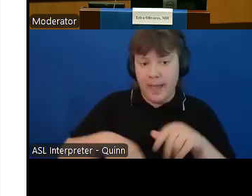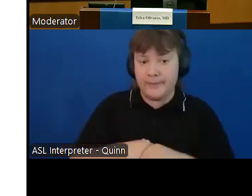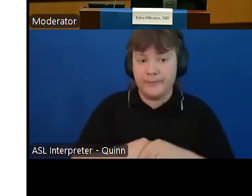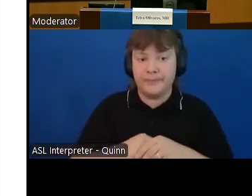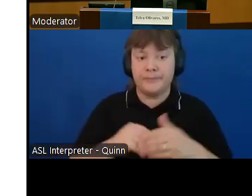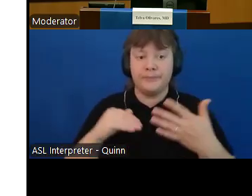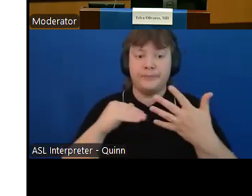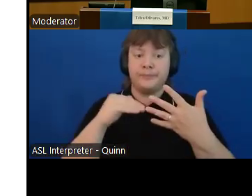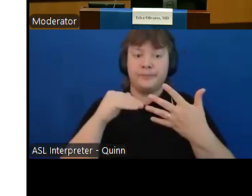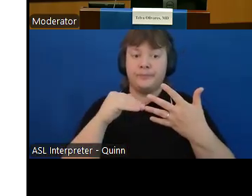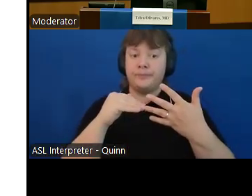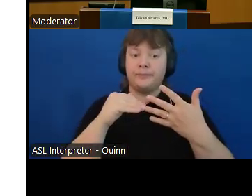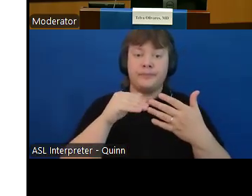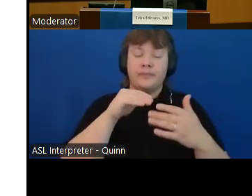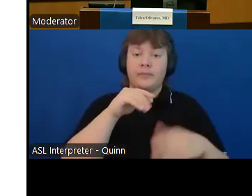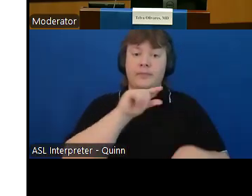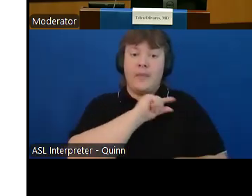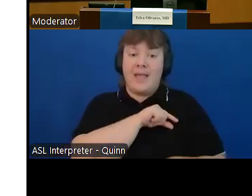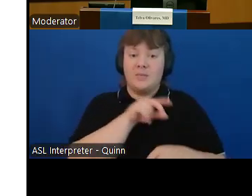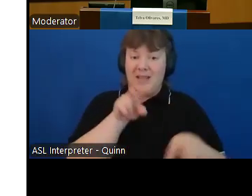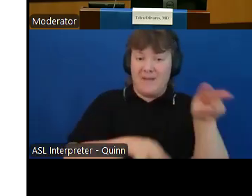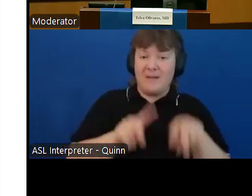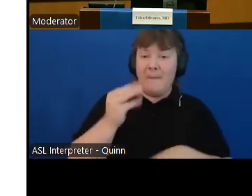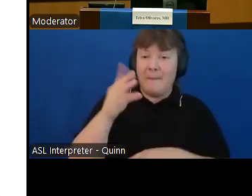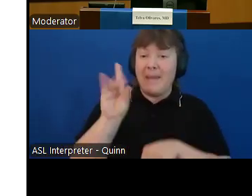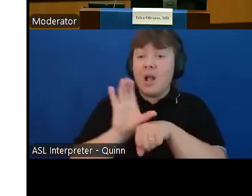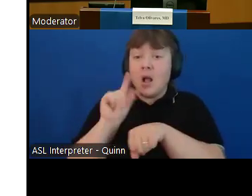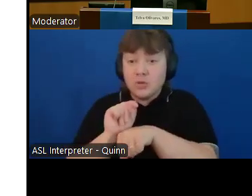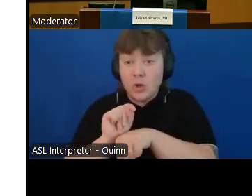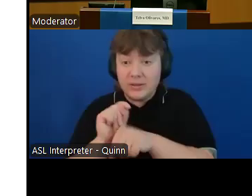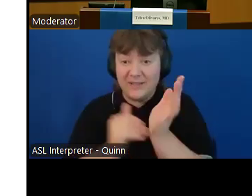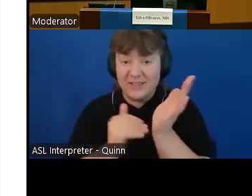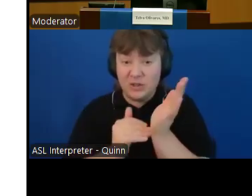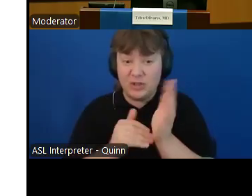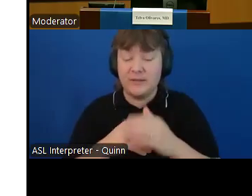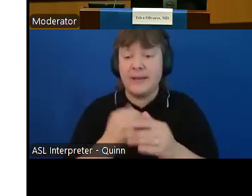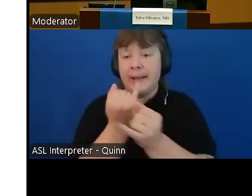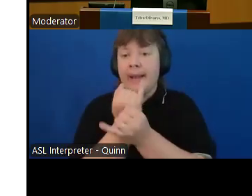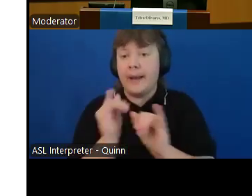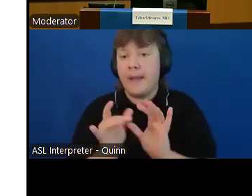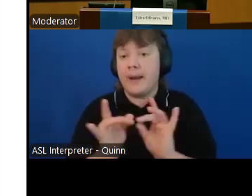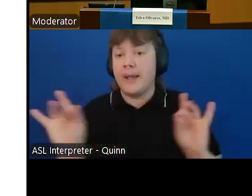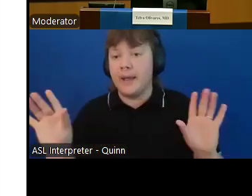evaluation by a mate consulting physician. An independent evaluation for both uh prognostic